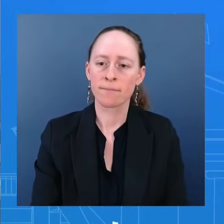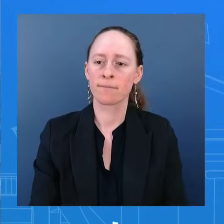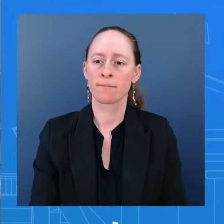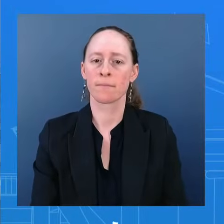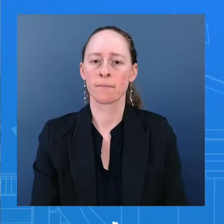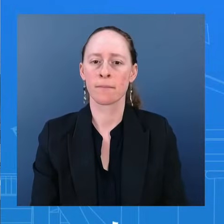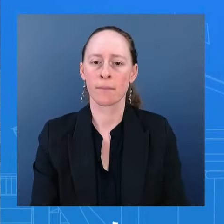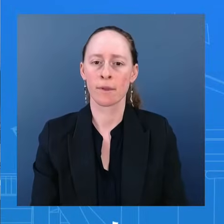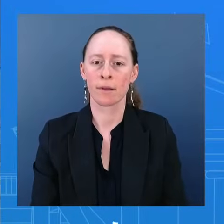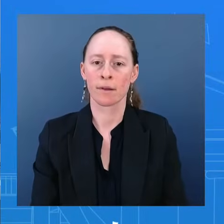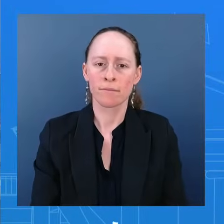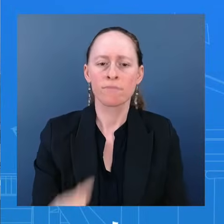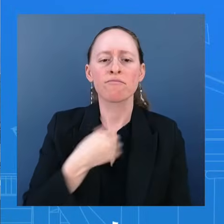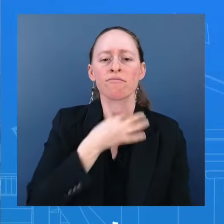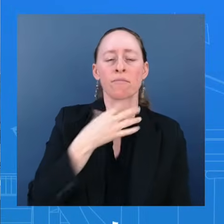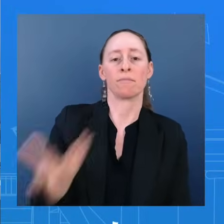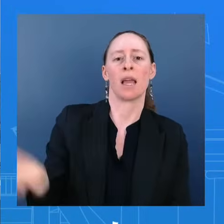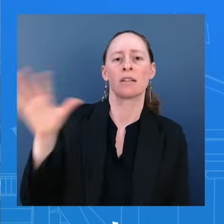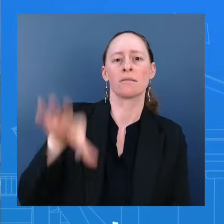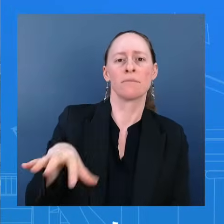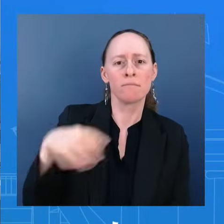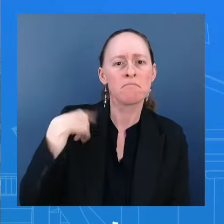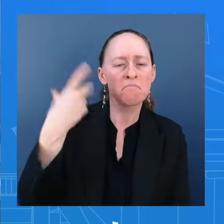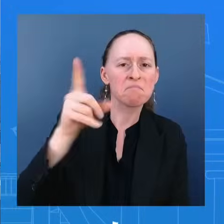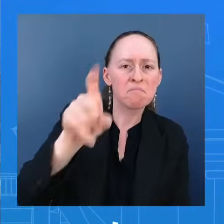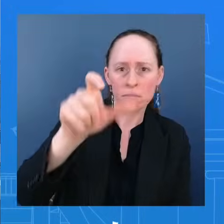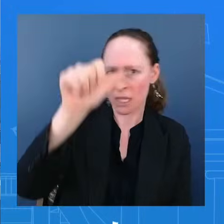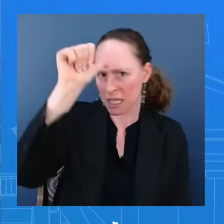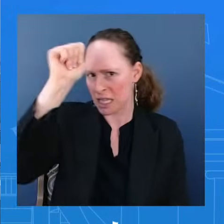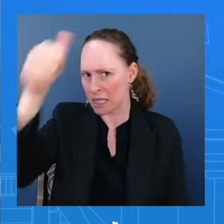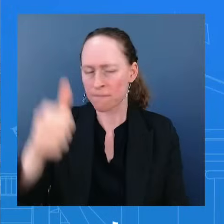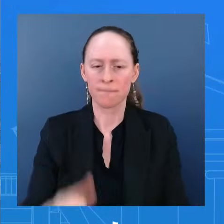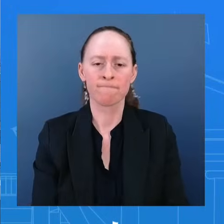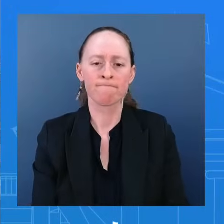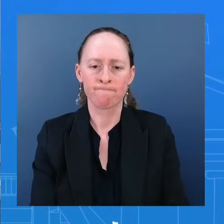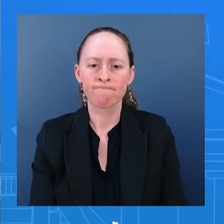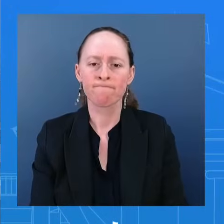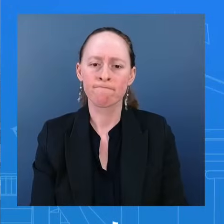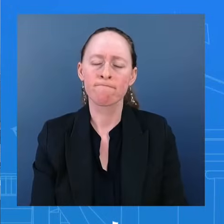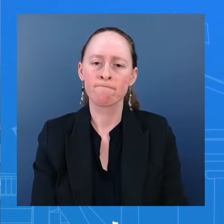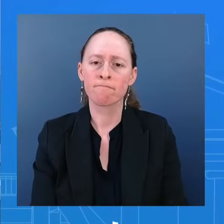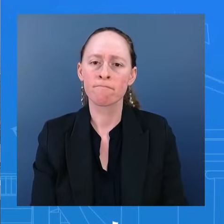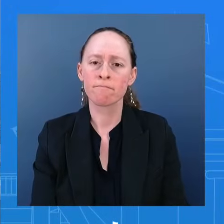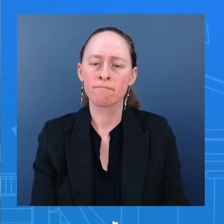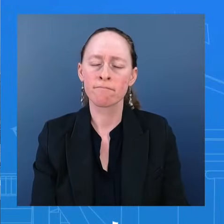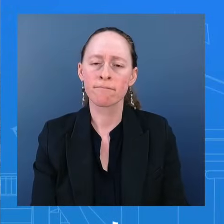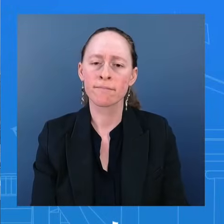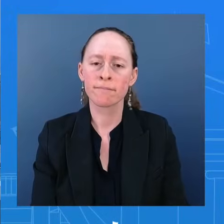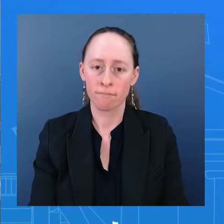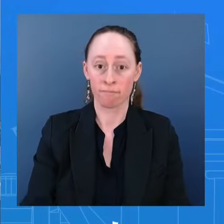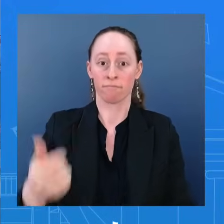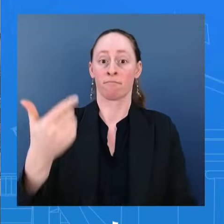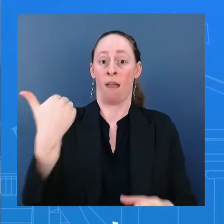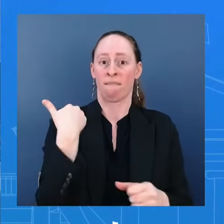several Hindu American groups across the country have been holding protest march -- one outside the White House over the weekend.